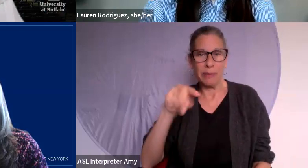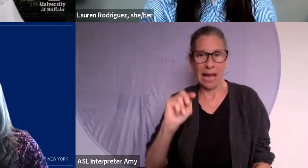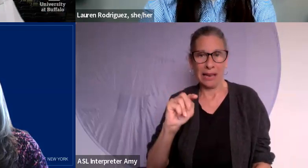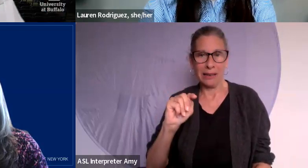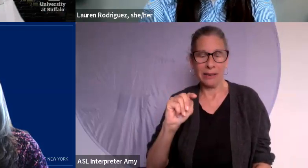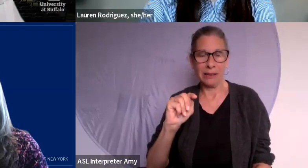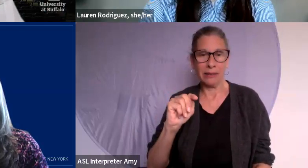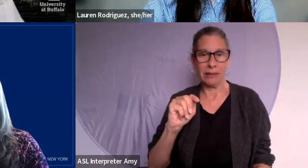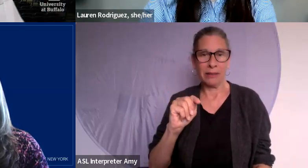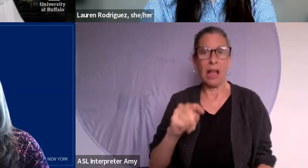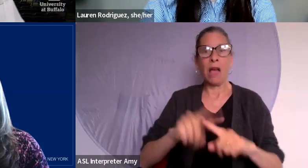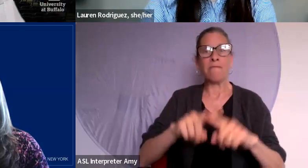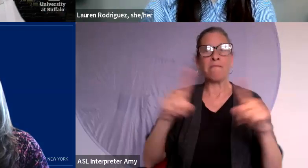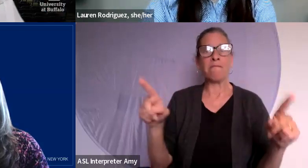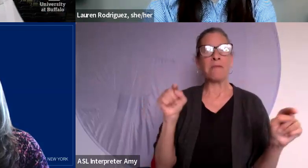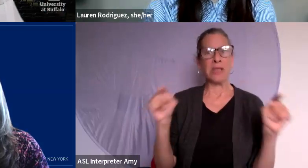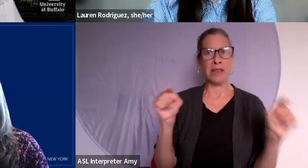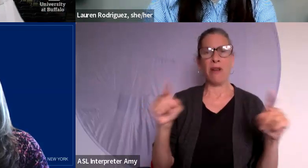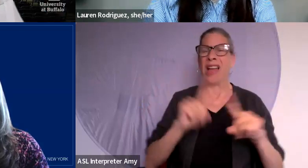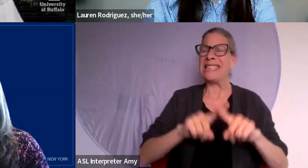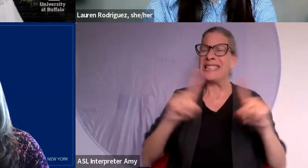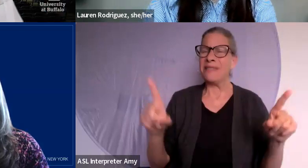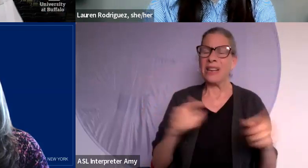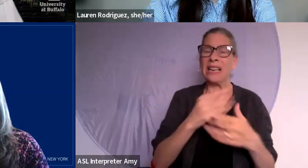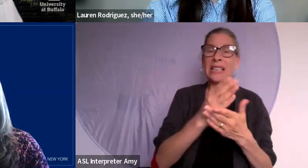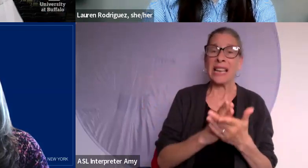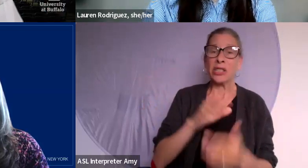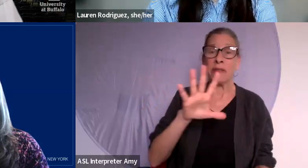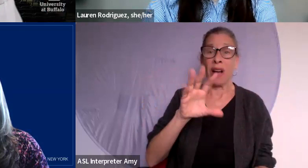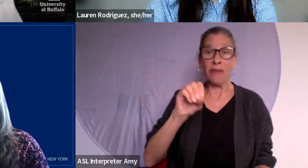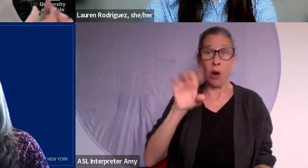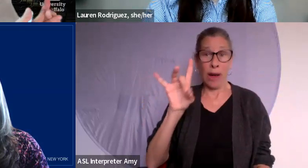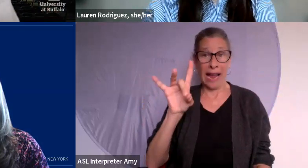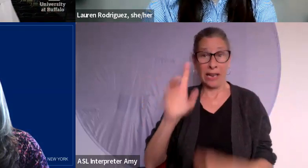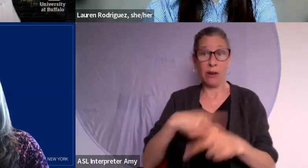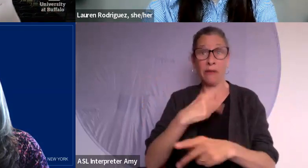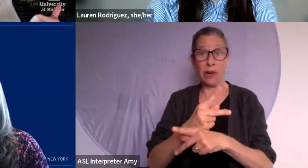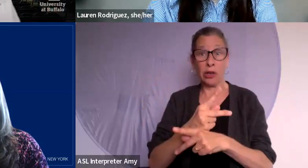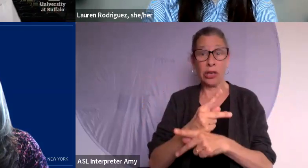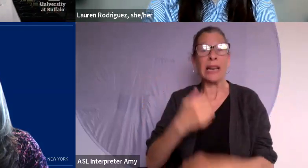they are different. The section 508 version contains a chapter